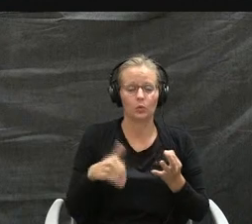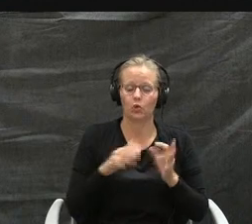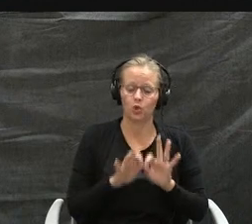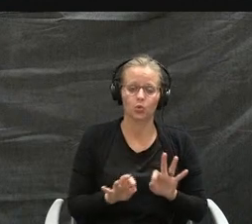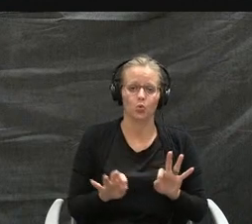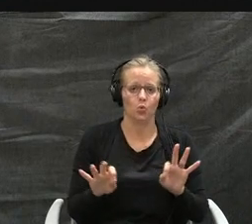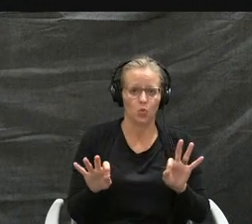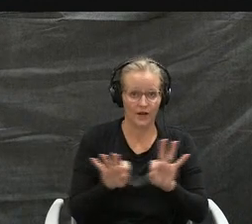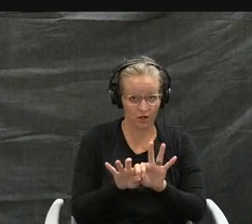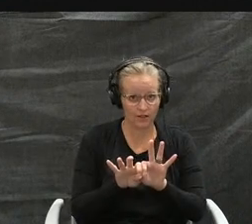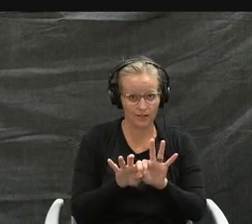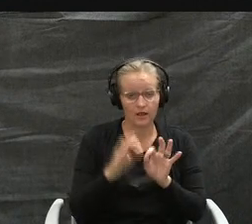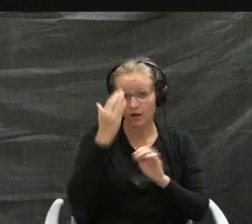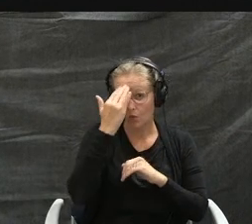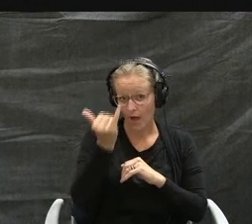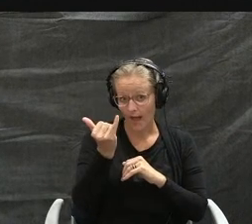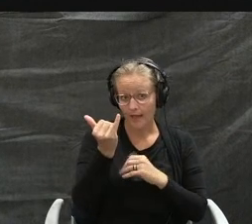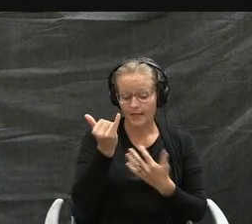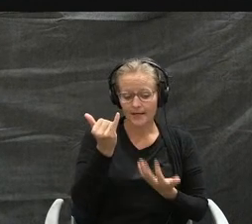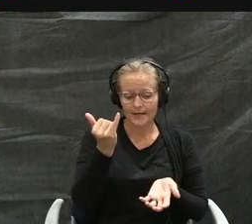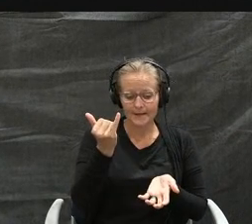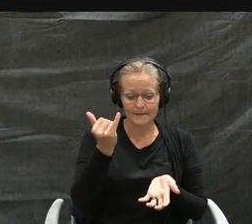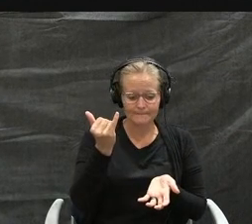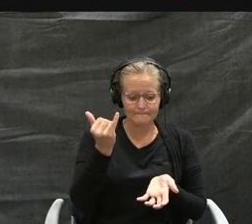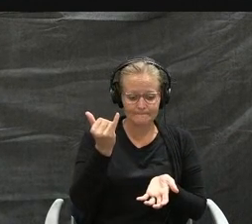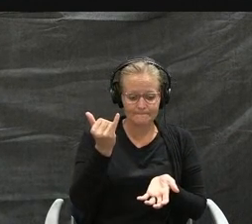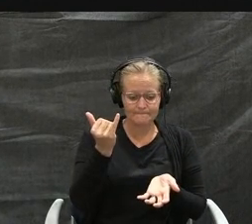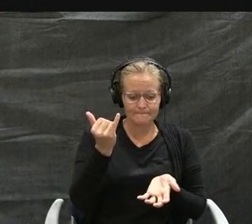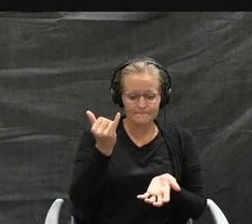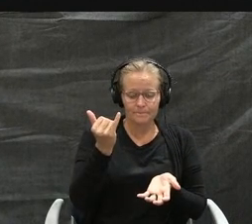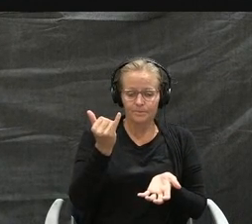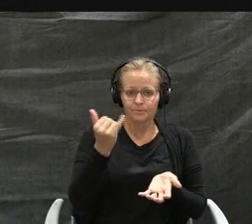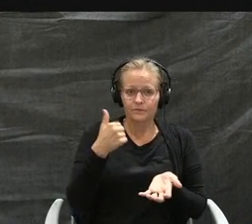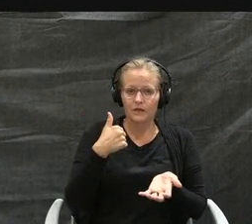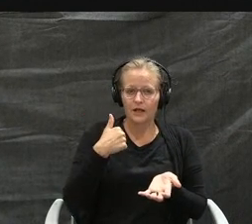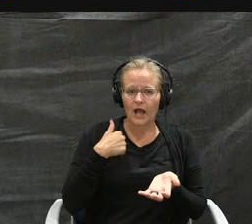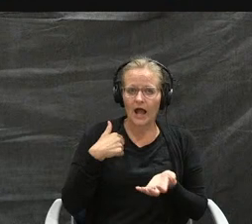Because, um. No, as I've listened to families talk about